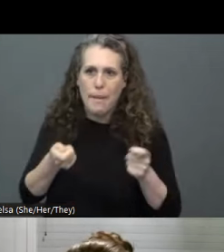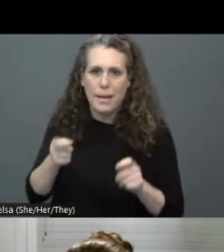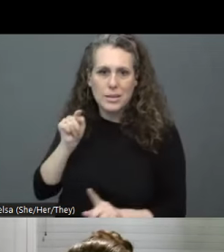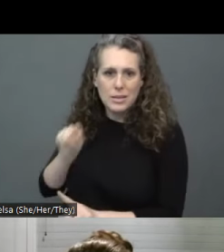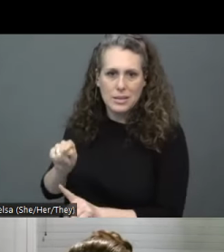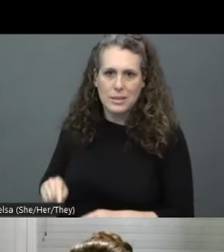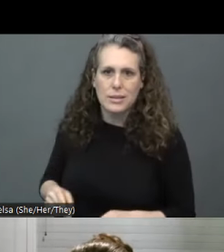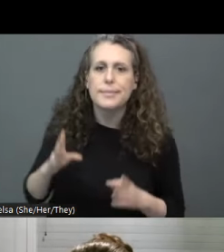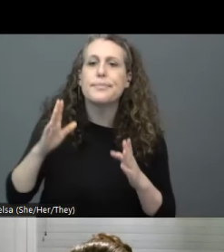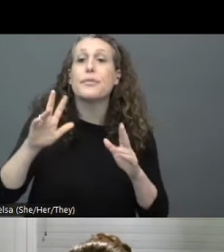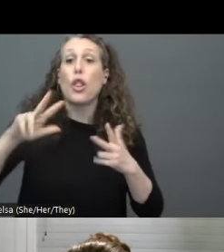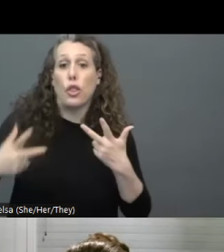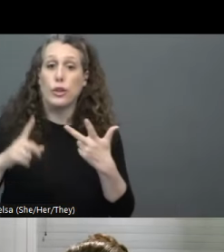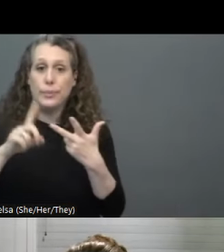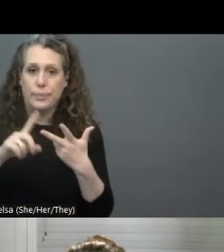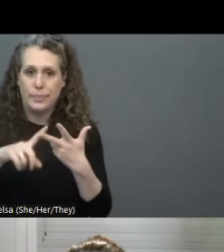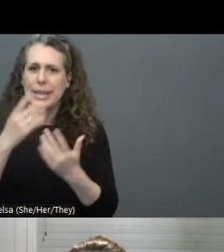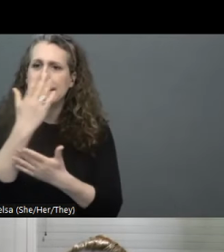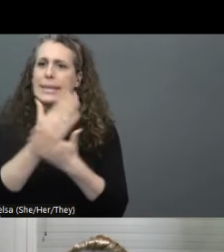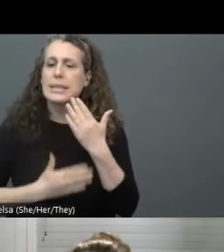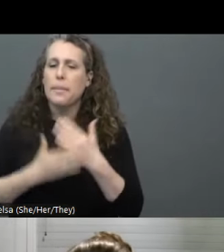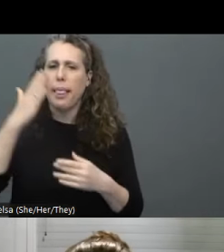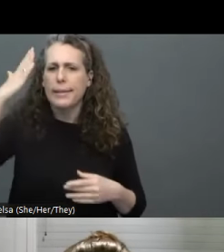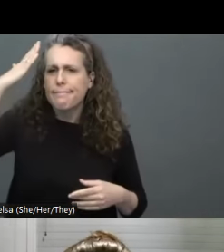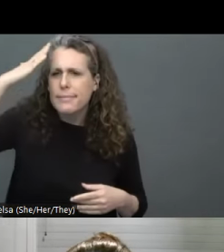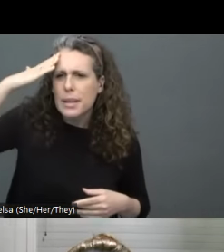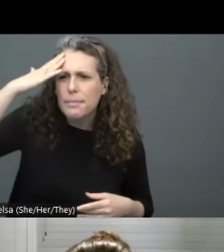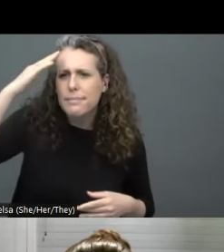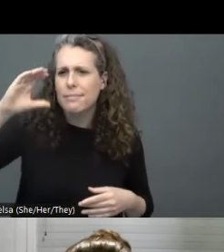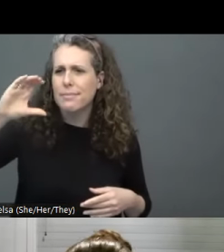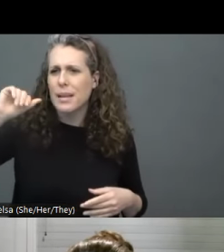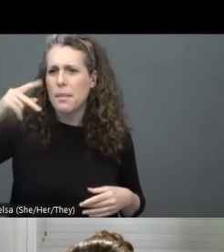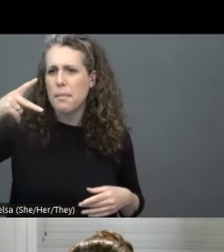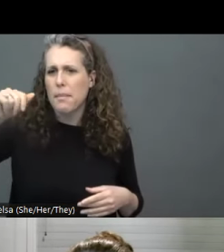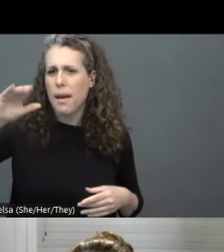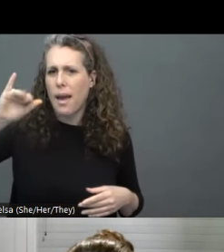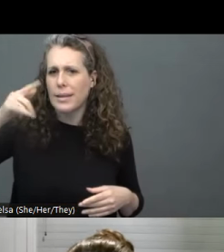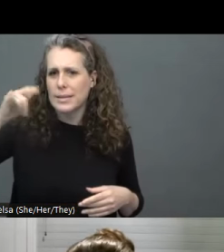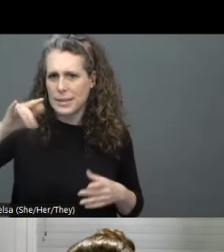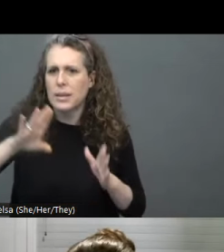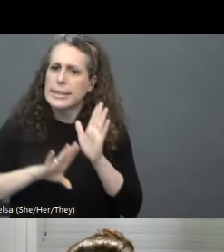capacity development projects. As I said before we know that there are a number of organizations,